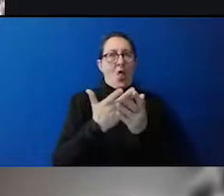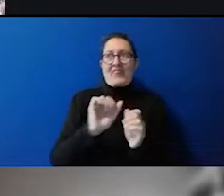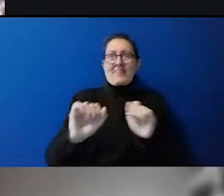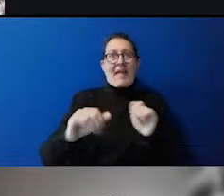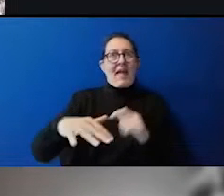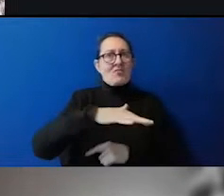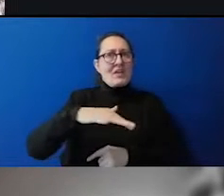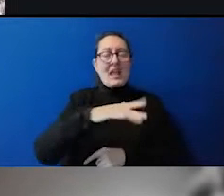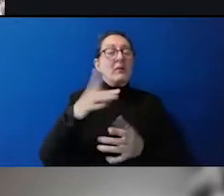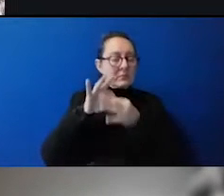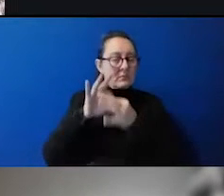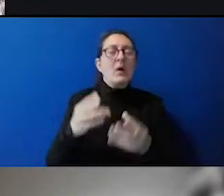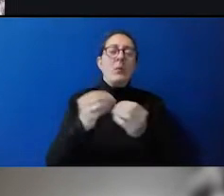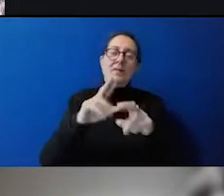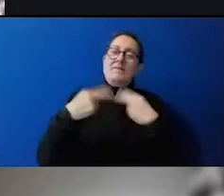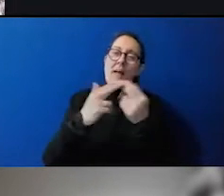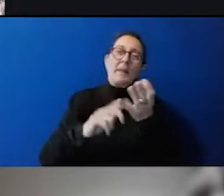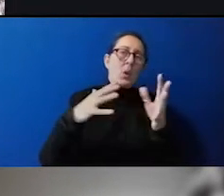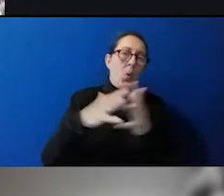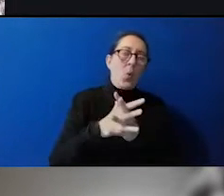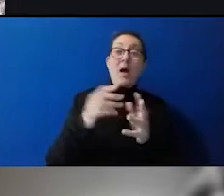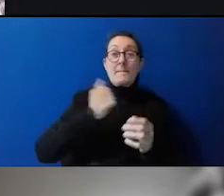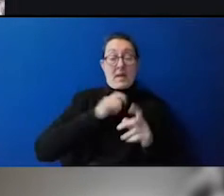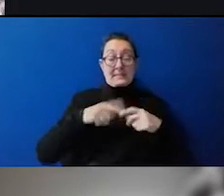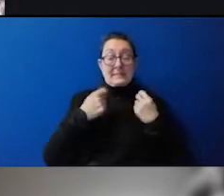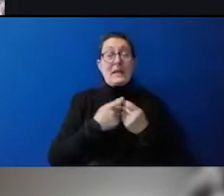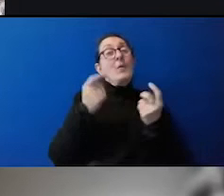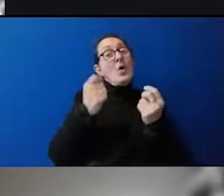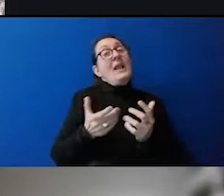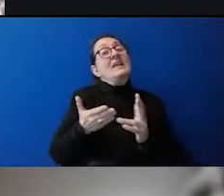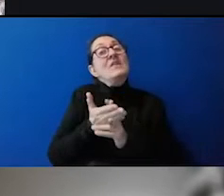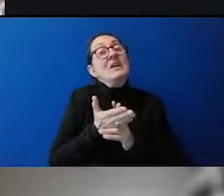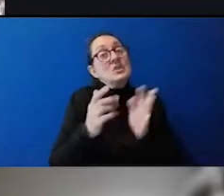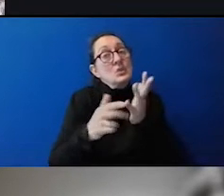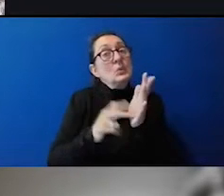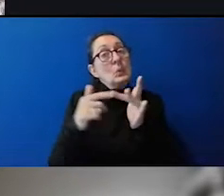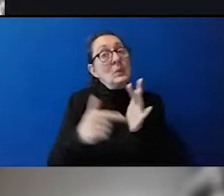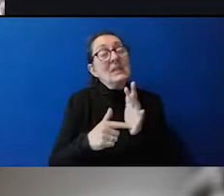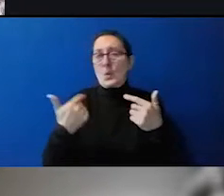law division my team the early intervention unit is a specialist unit that actually sits at Court